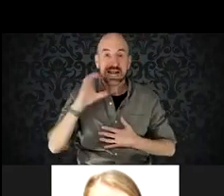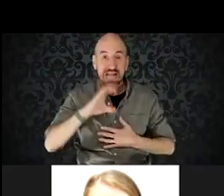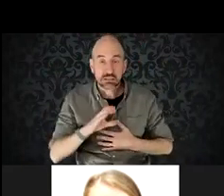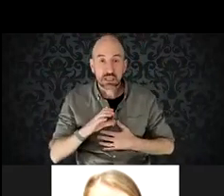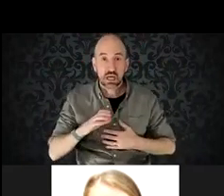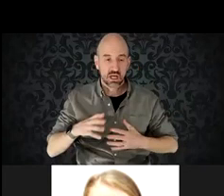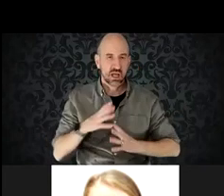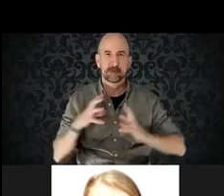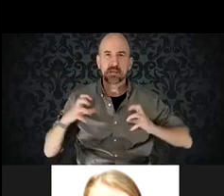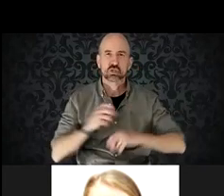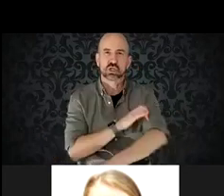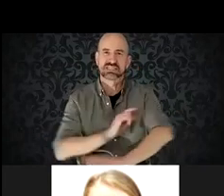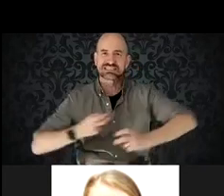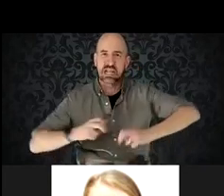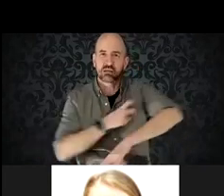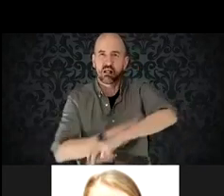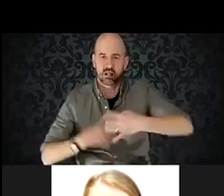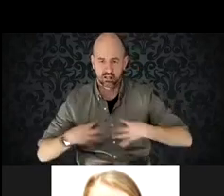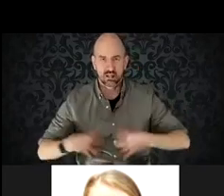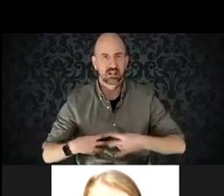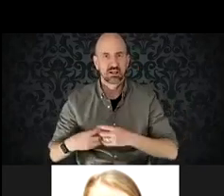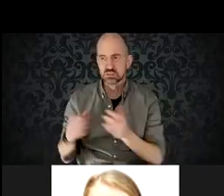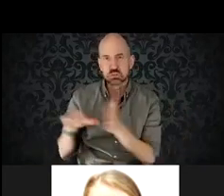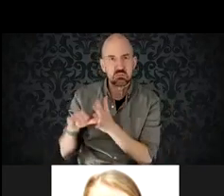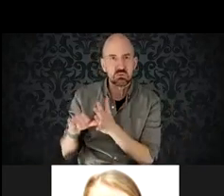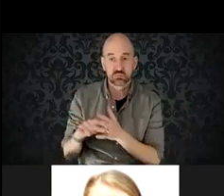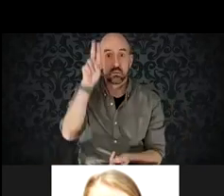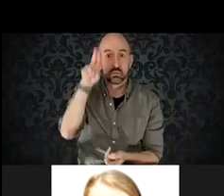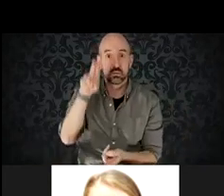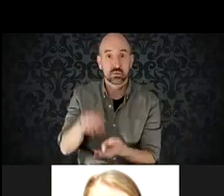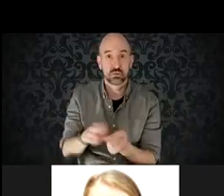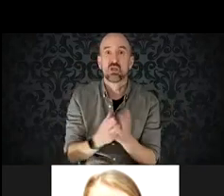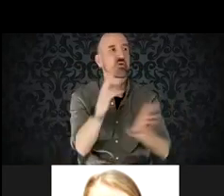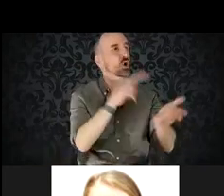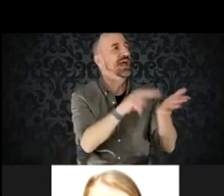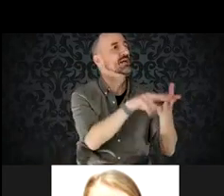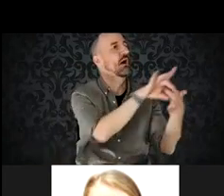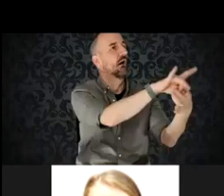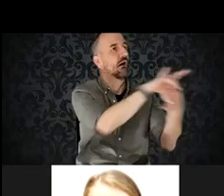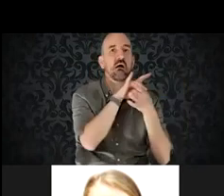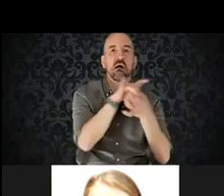or patio filled with flowers and edibles, has according to the King's fund, been linked to long-term reductions in overall reported health